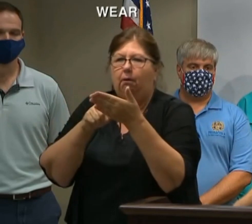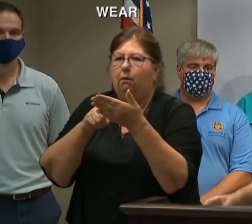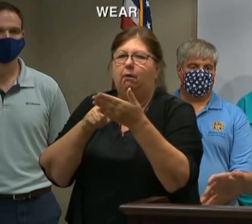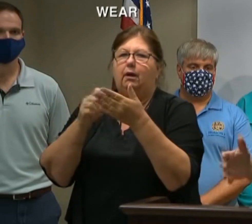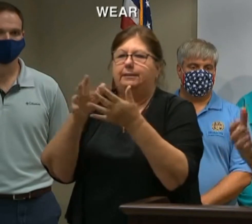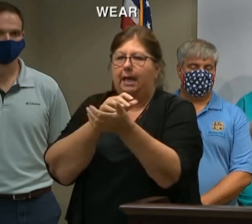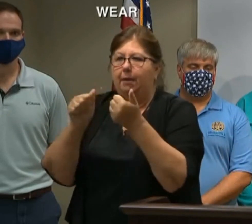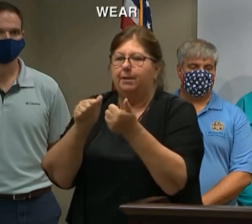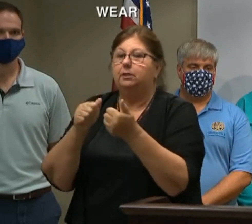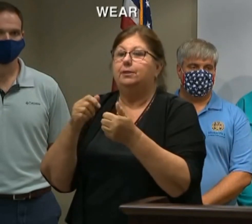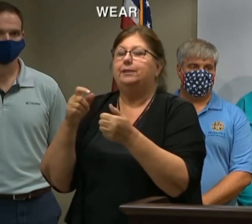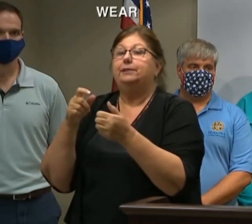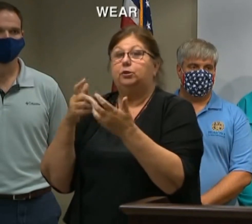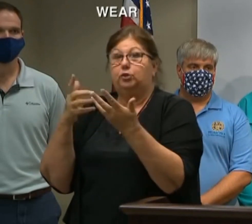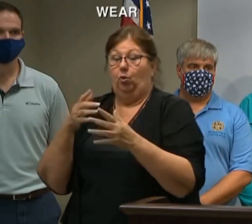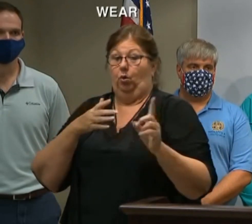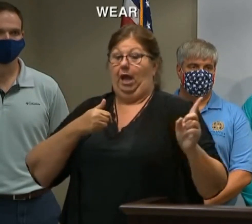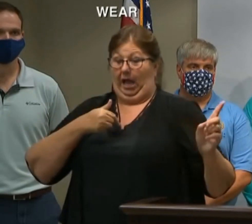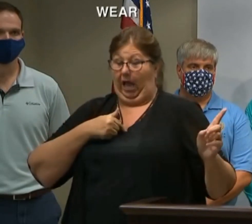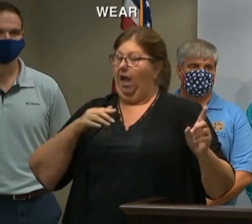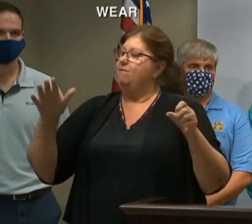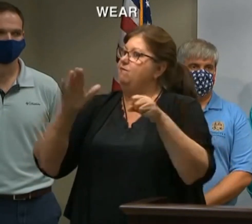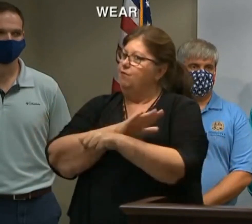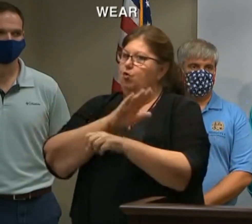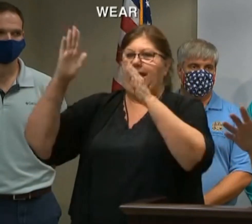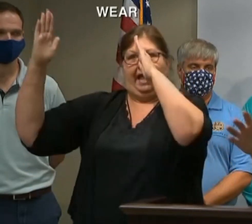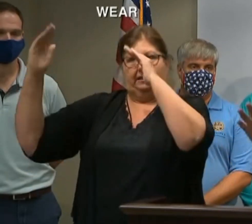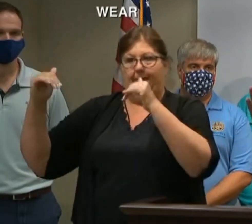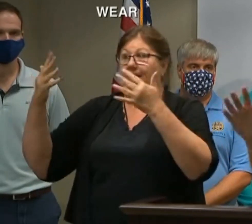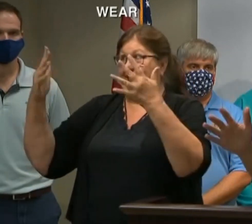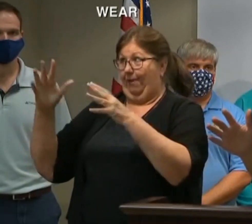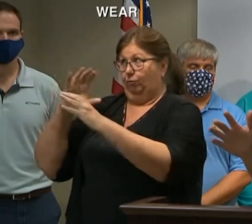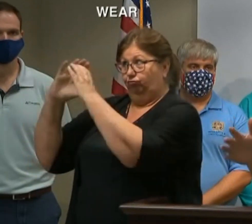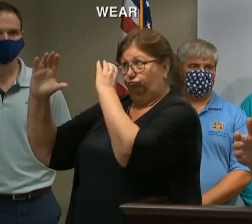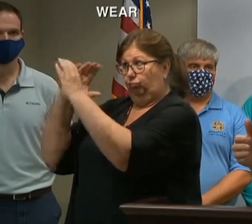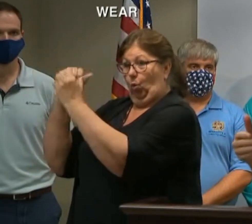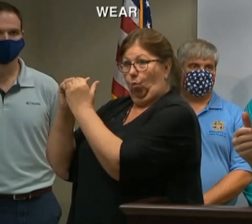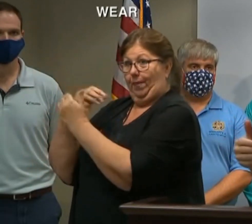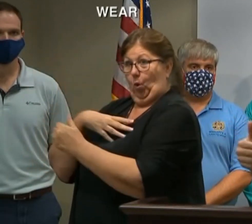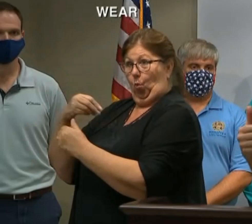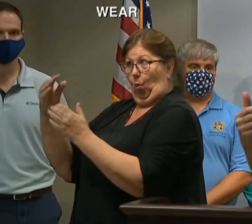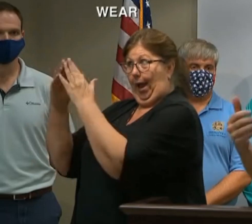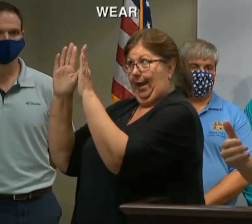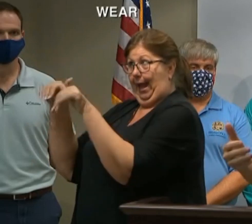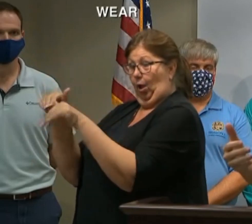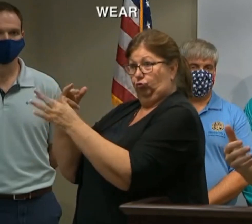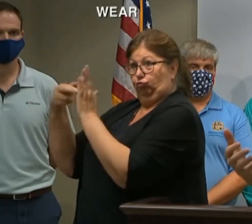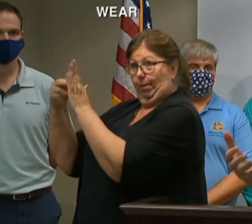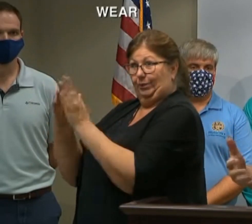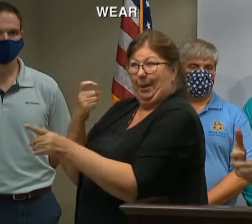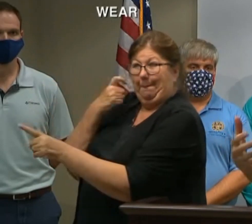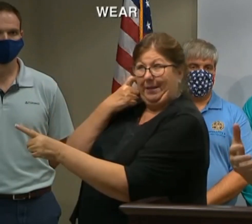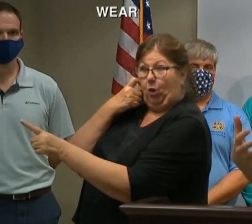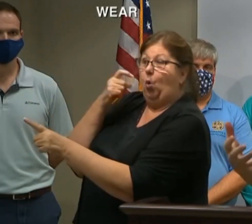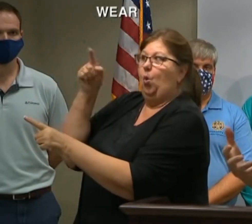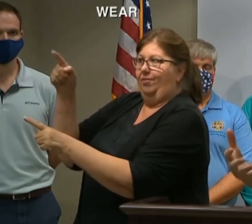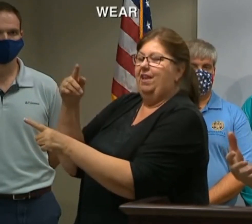but but it is absolutely my expectation after talking with the white house moments ago that that will be forthcoming and then that will unlock